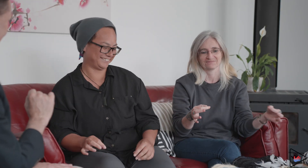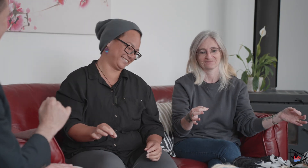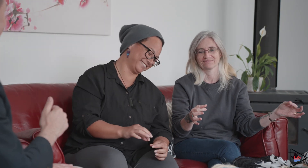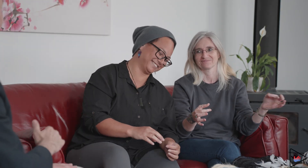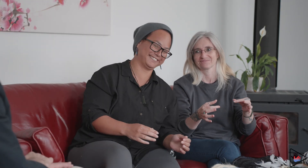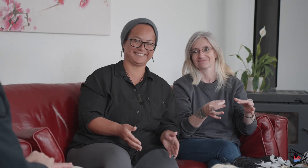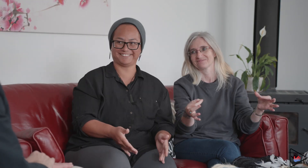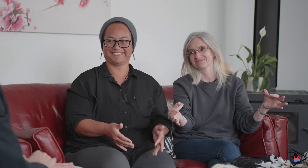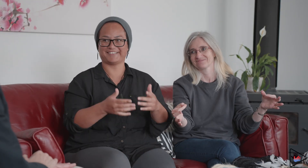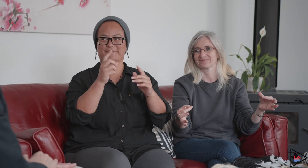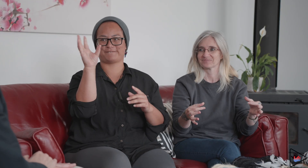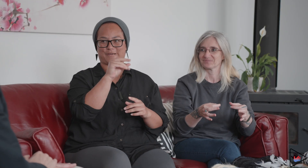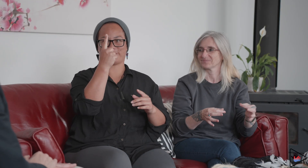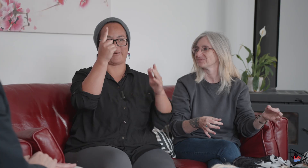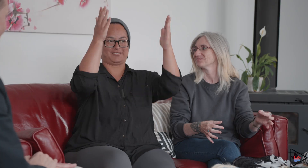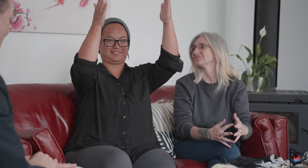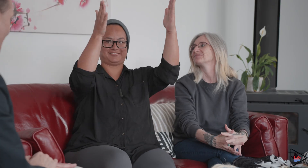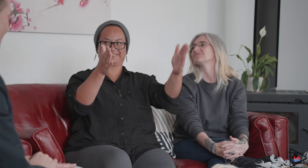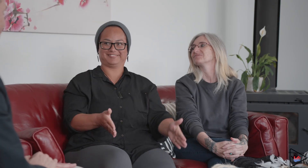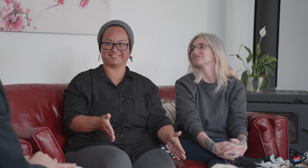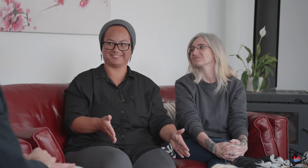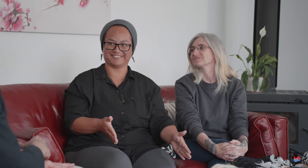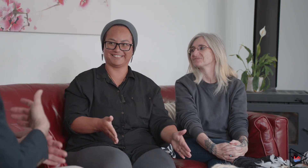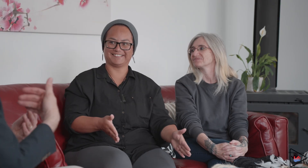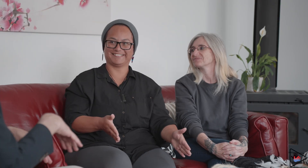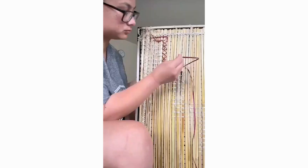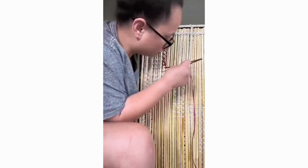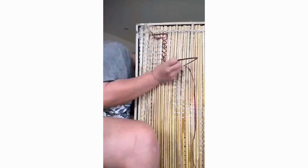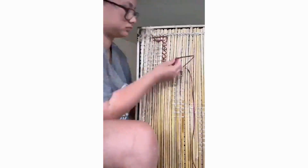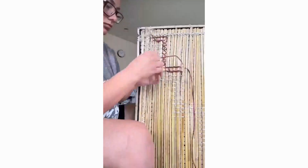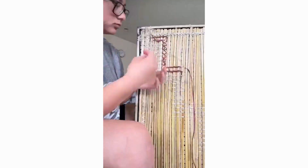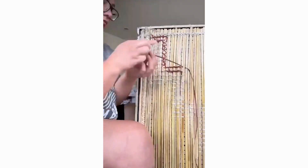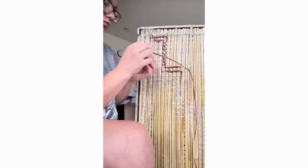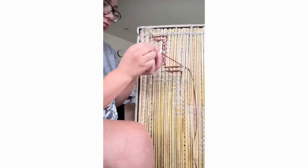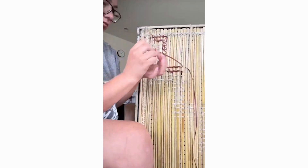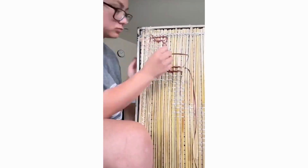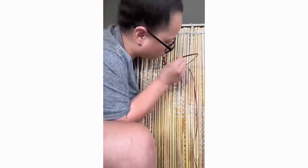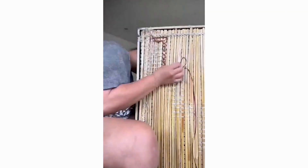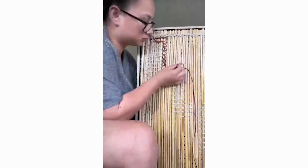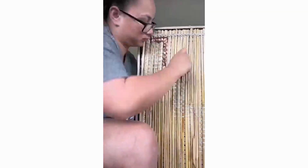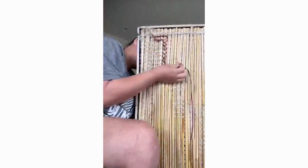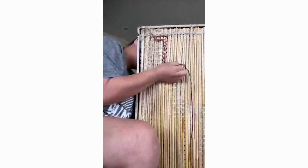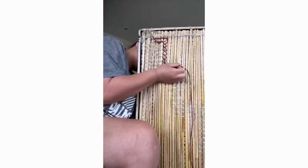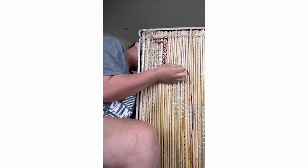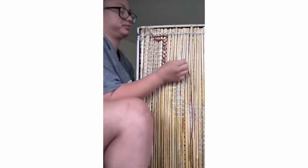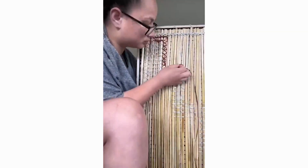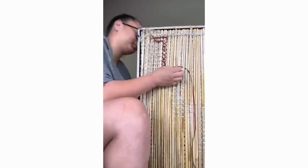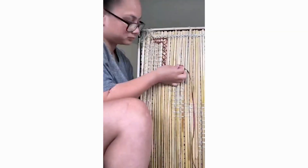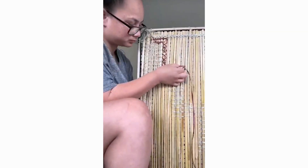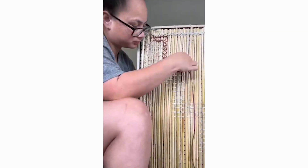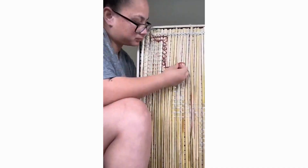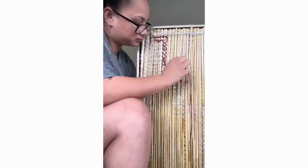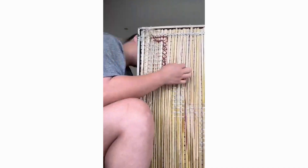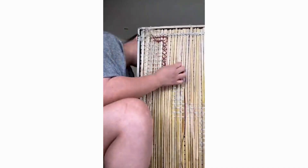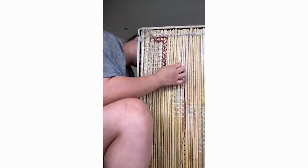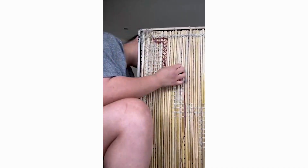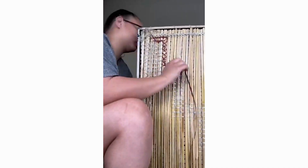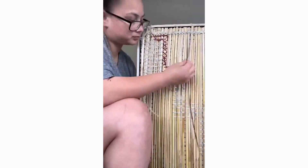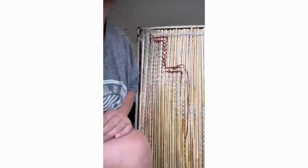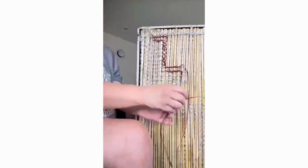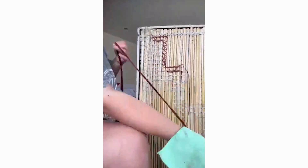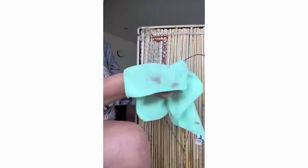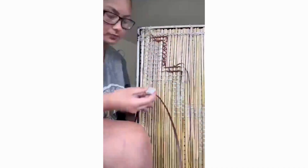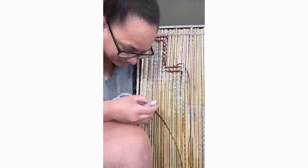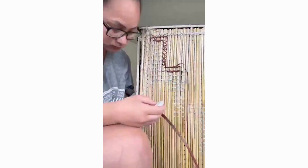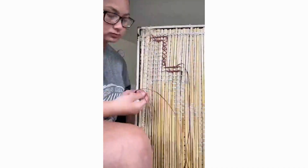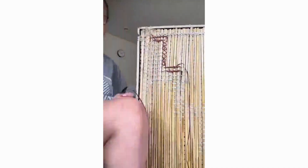was able to thread both sides of the panel to and fro, to and fro. So that was how I did it.